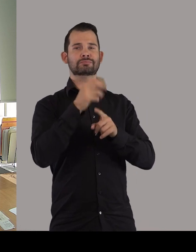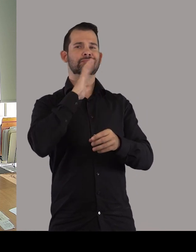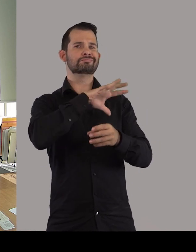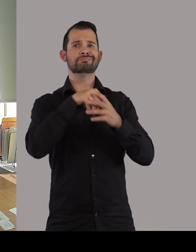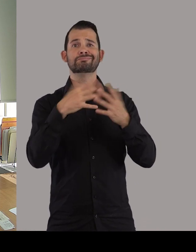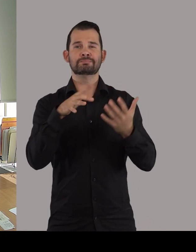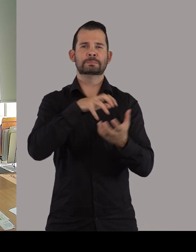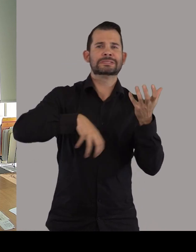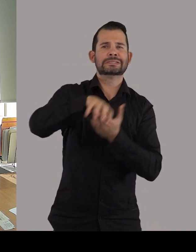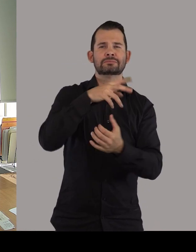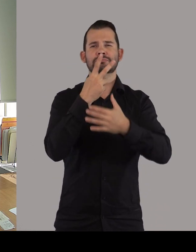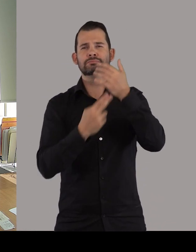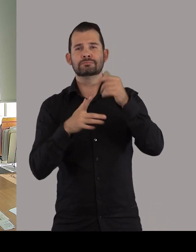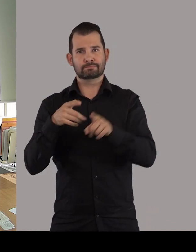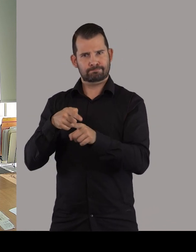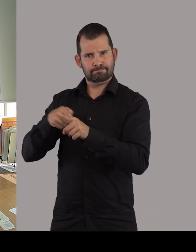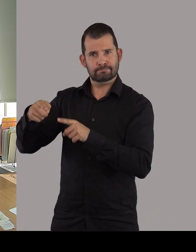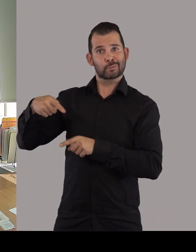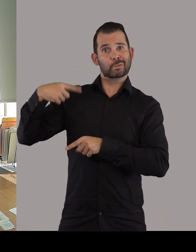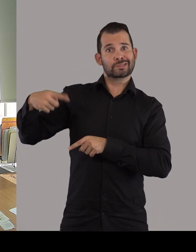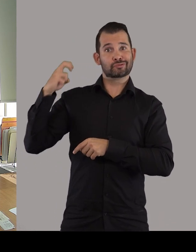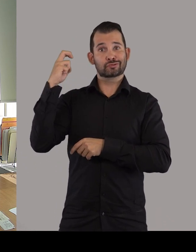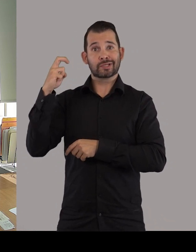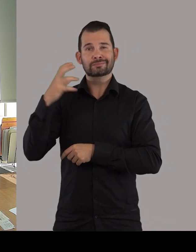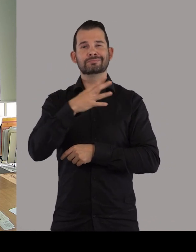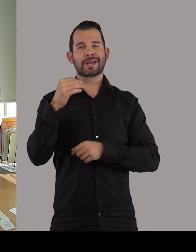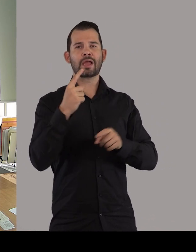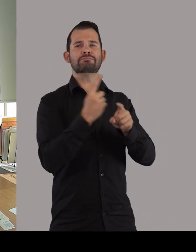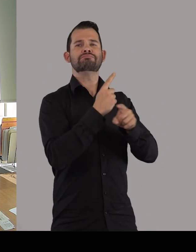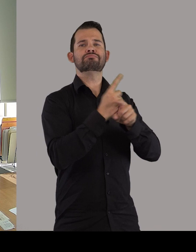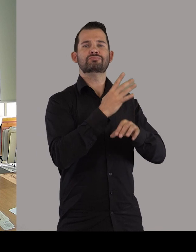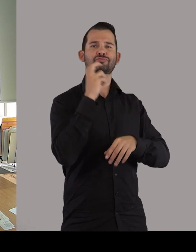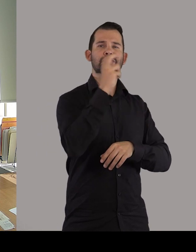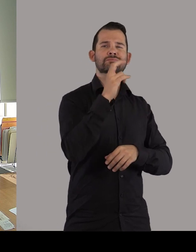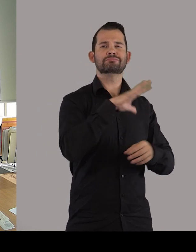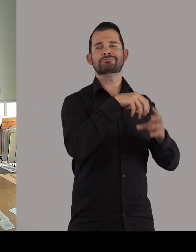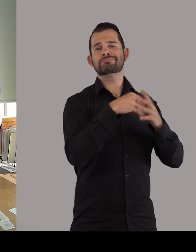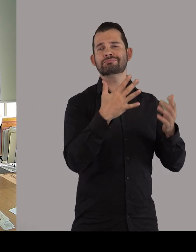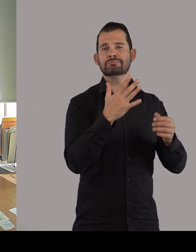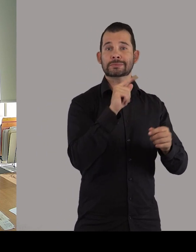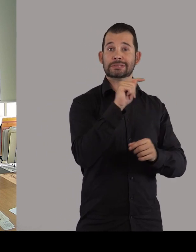a mix of specialized Wheel-Trans and conventional transit, which includes TTC buses,